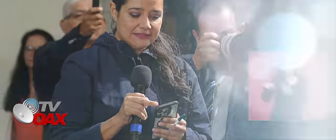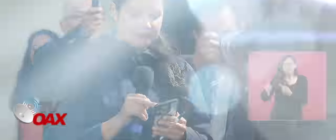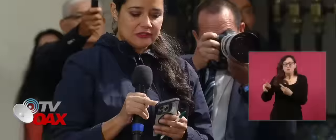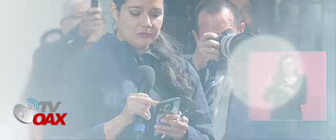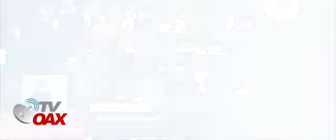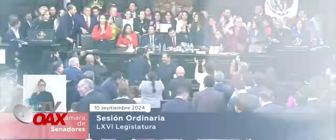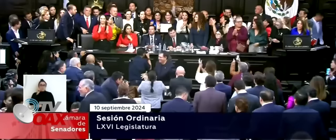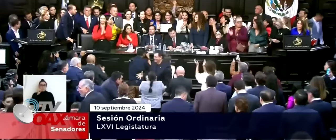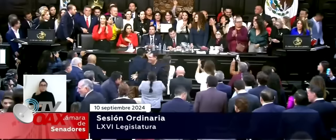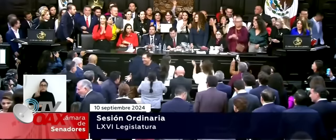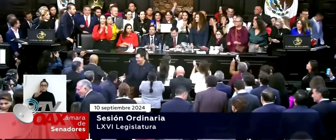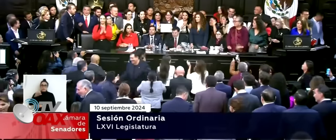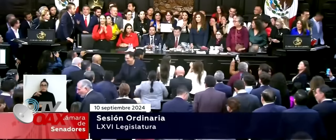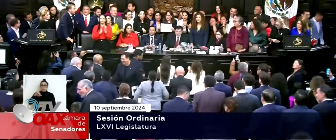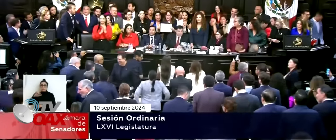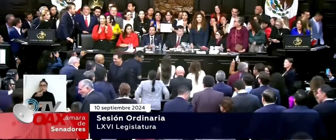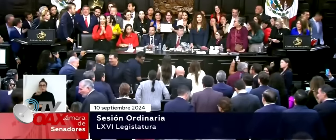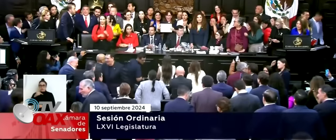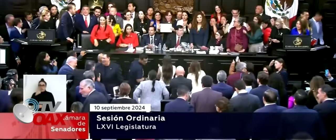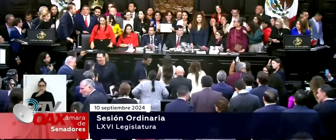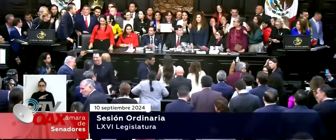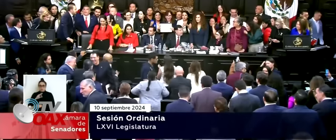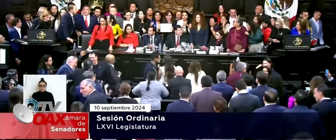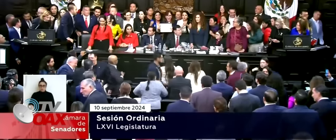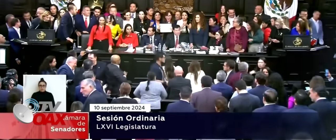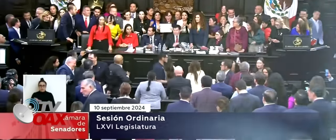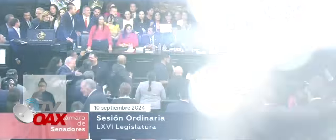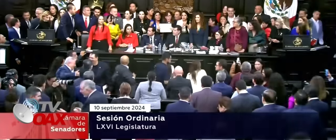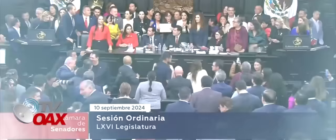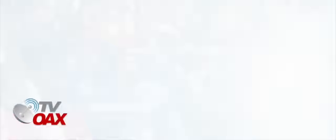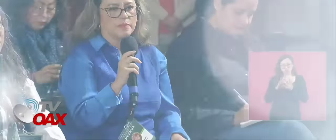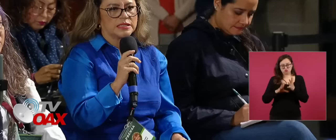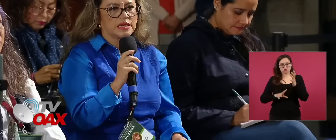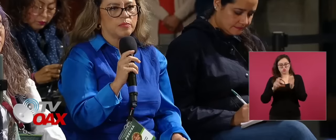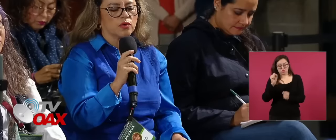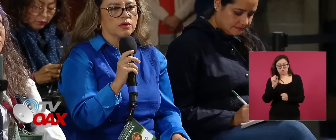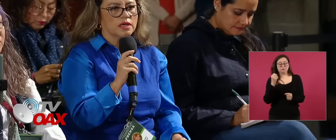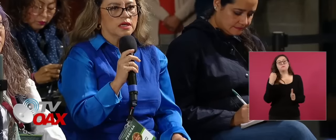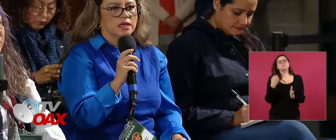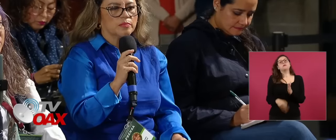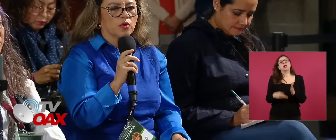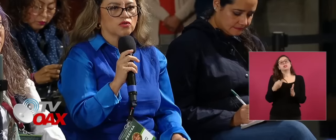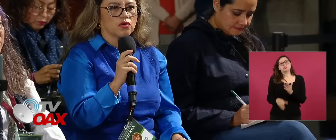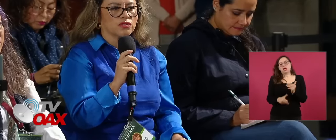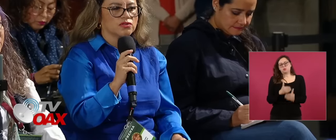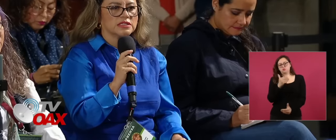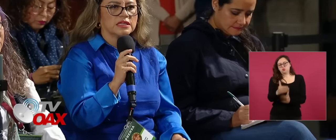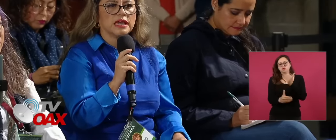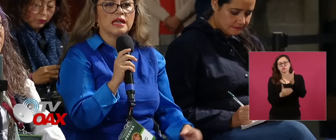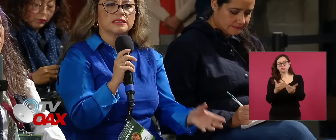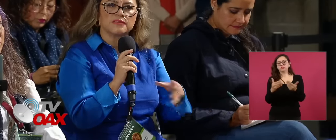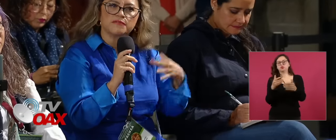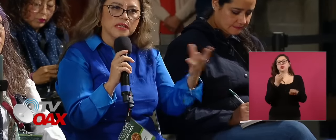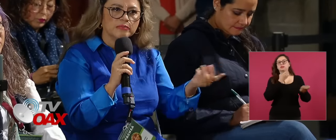the judicial reform and at the same time another TV image reporter from Mexico with a lump